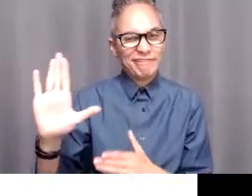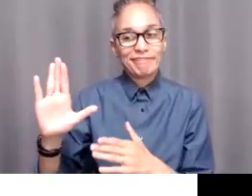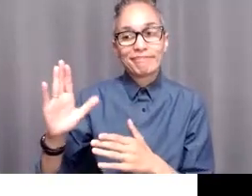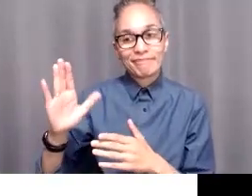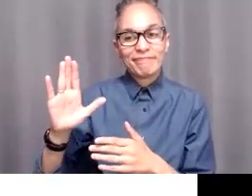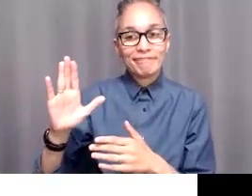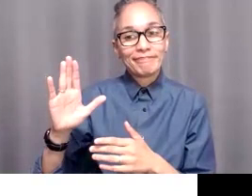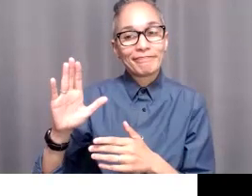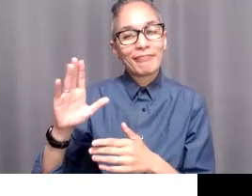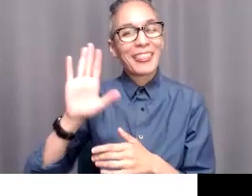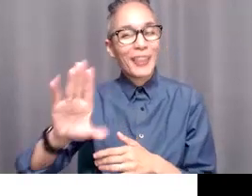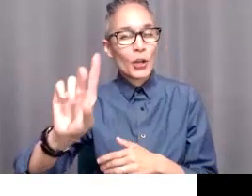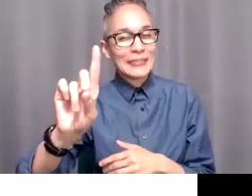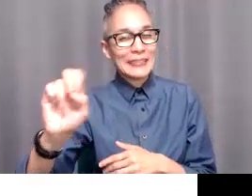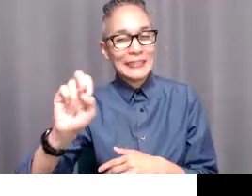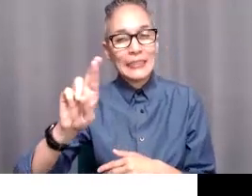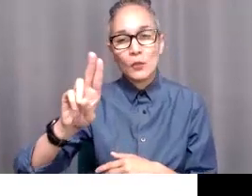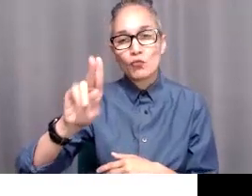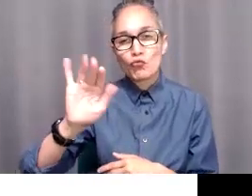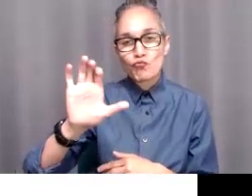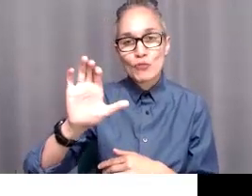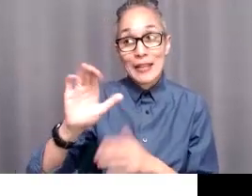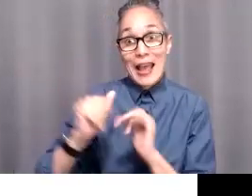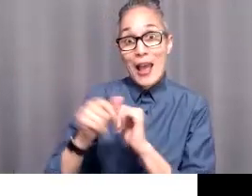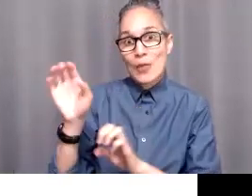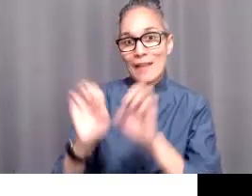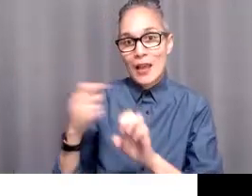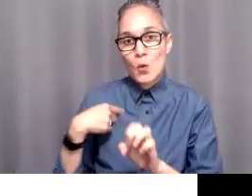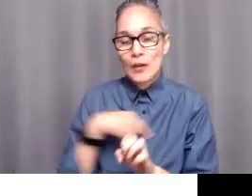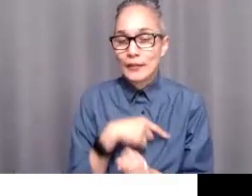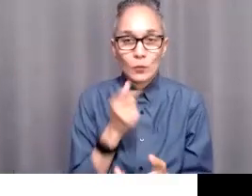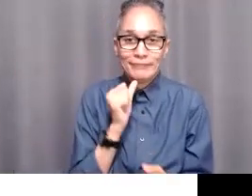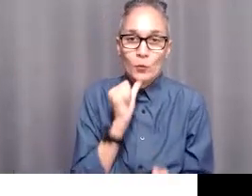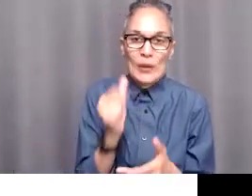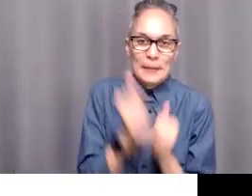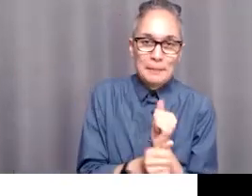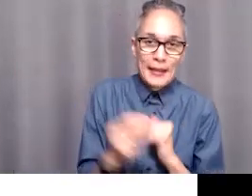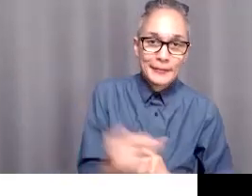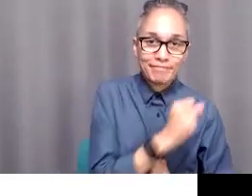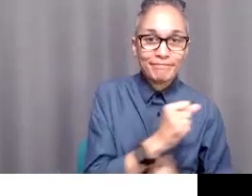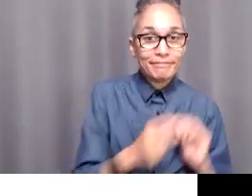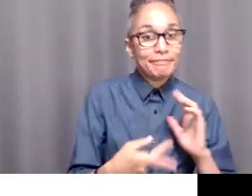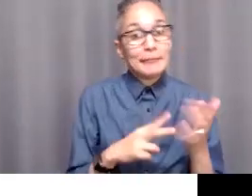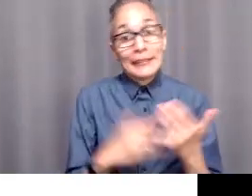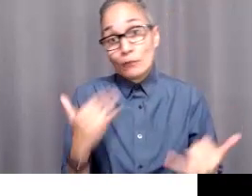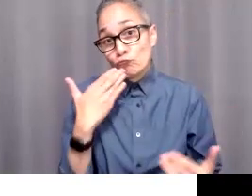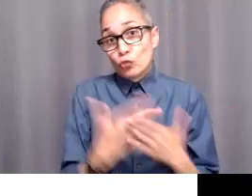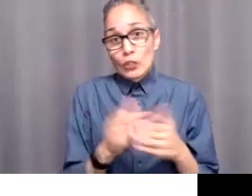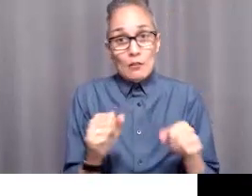education rubric that they used to evaluate us, we did not pass. And so this gives us an opportunity to really,